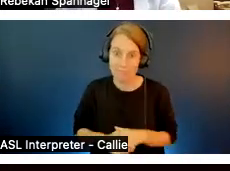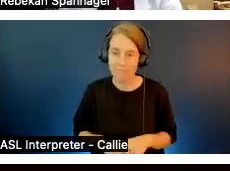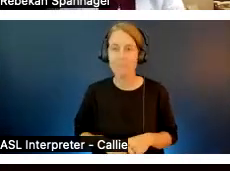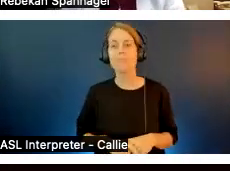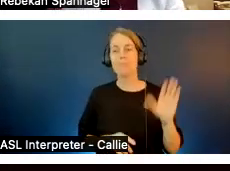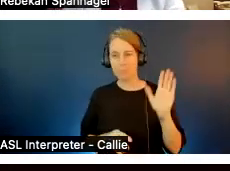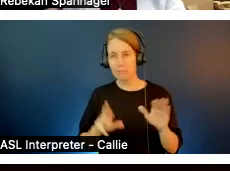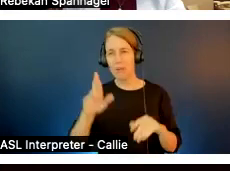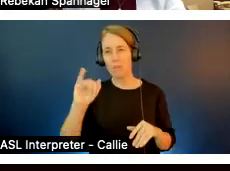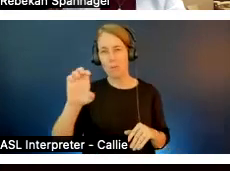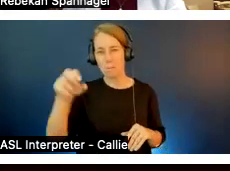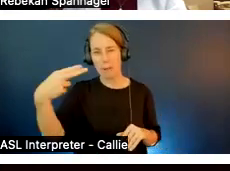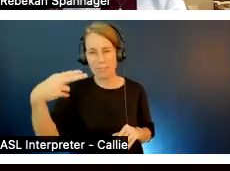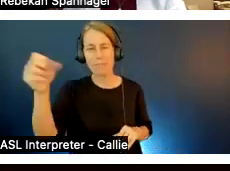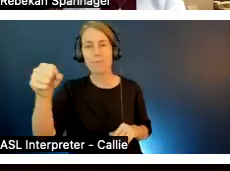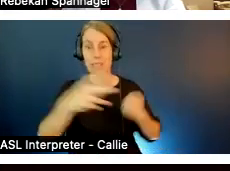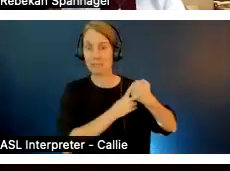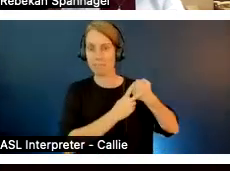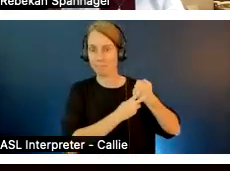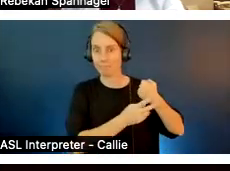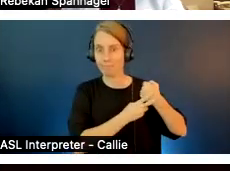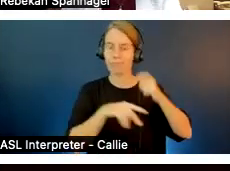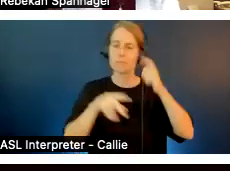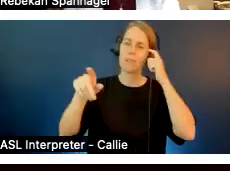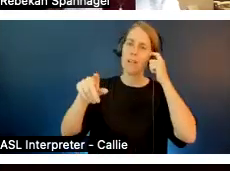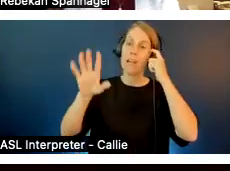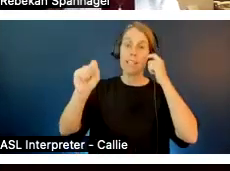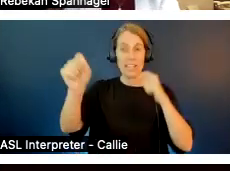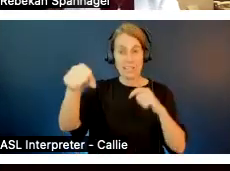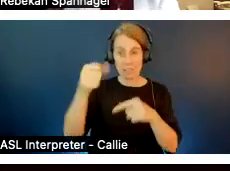maria was talking about transition and thinking about you know what happens when a child turns